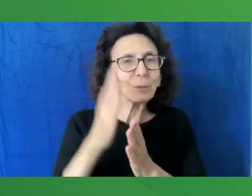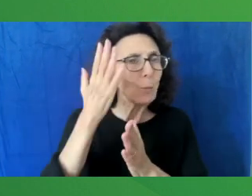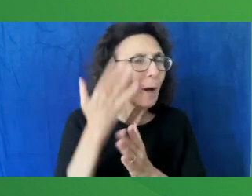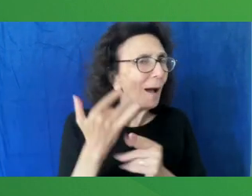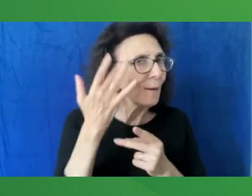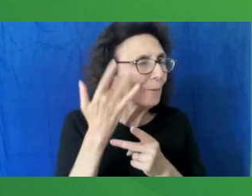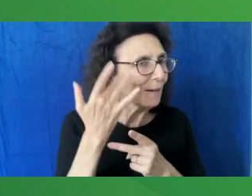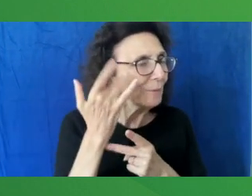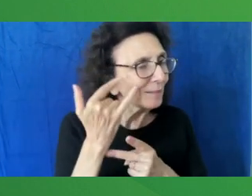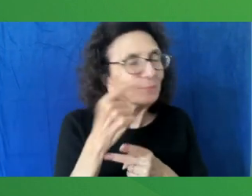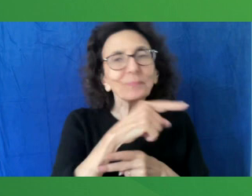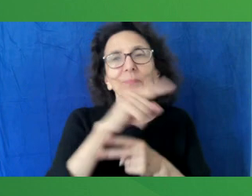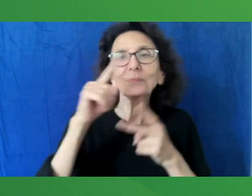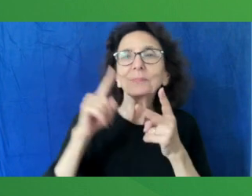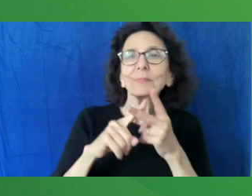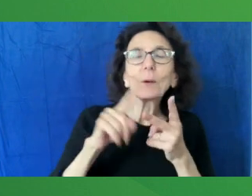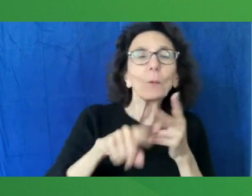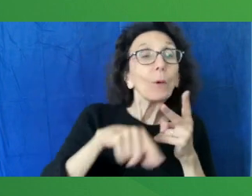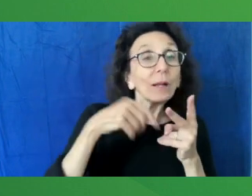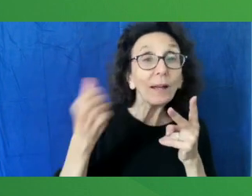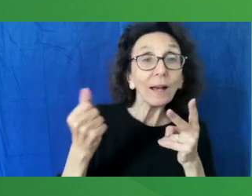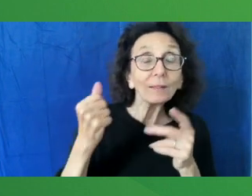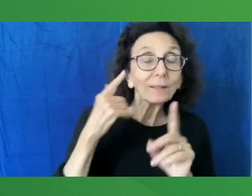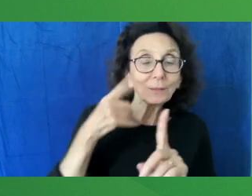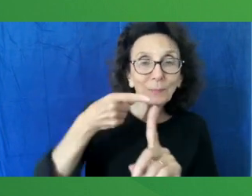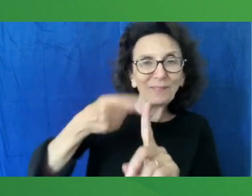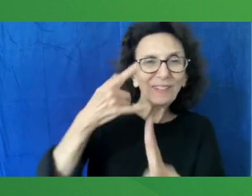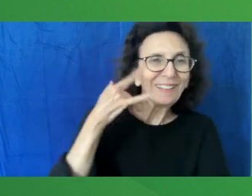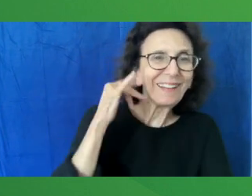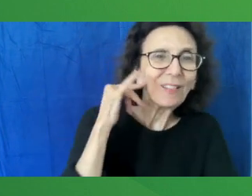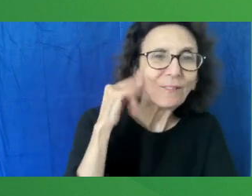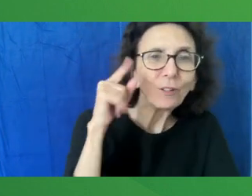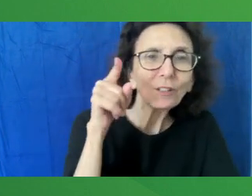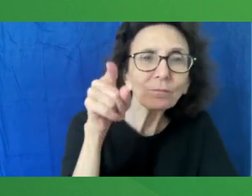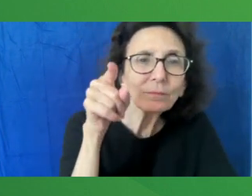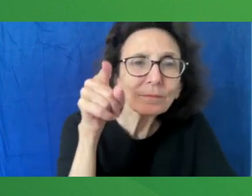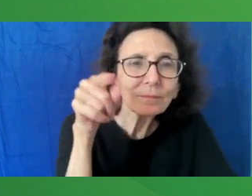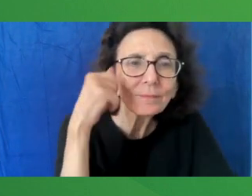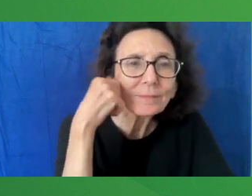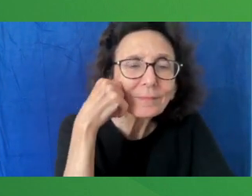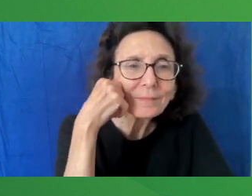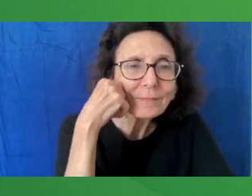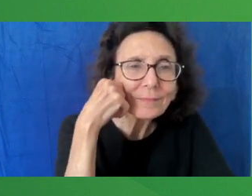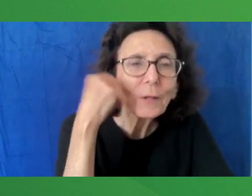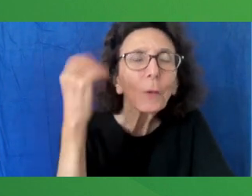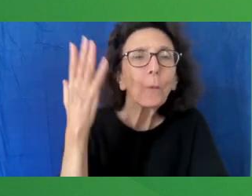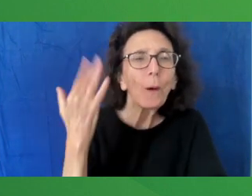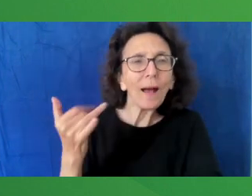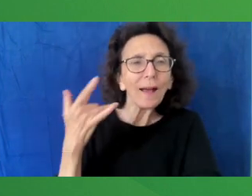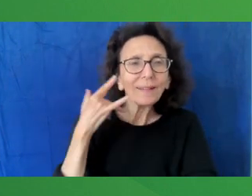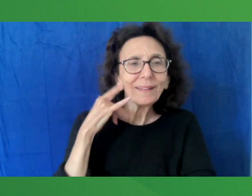And then what is it about California that has led to those ingredients being available